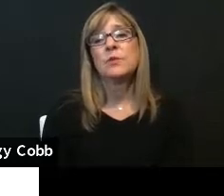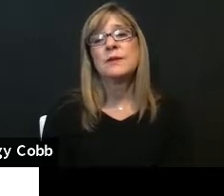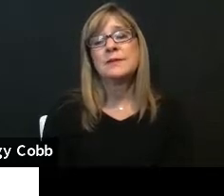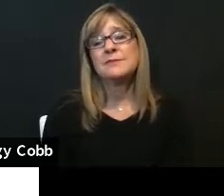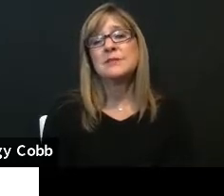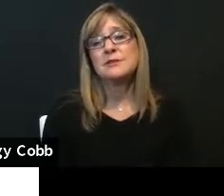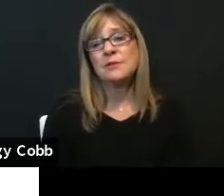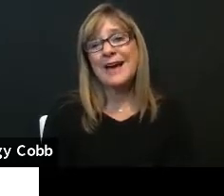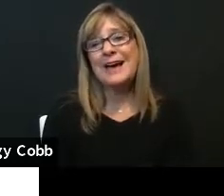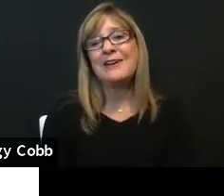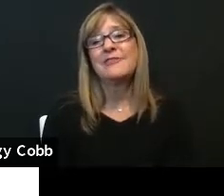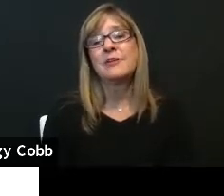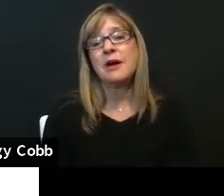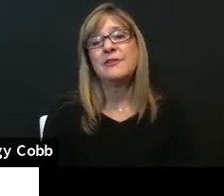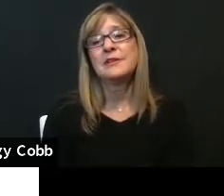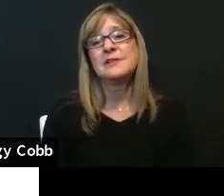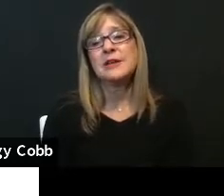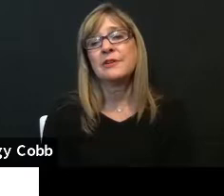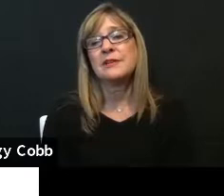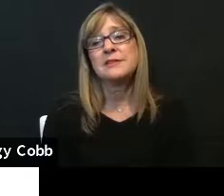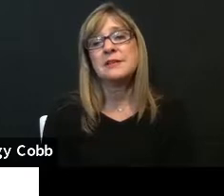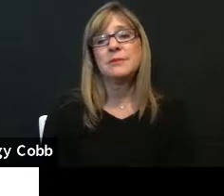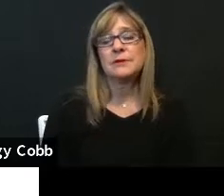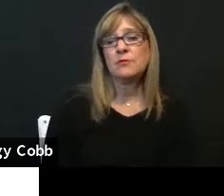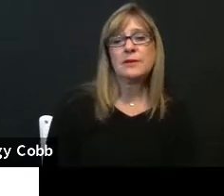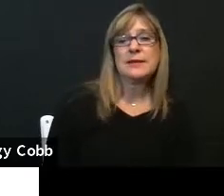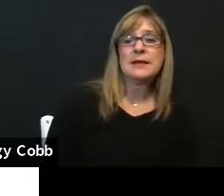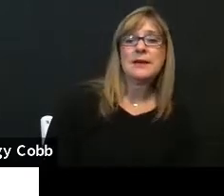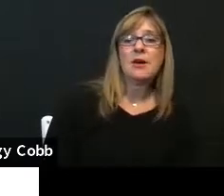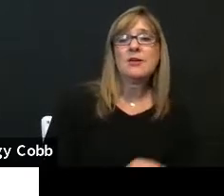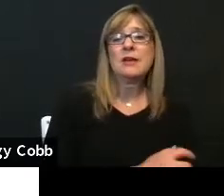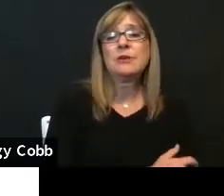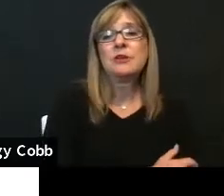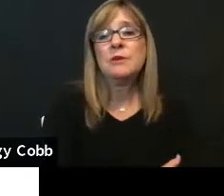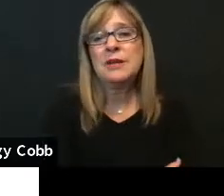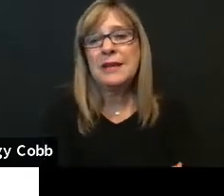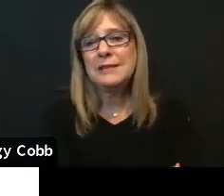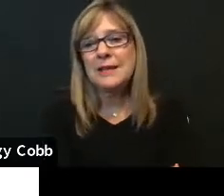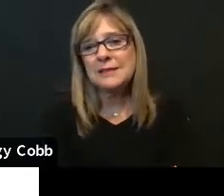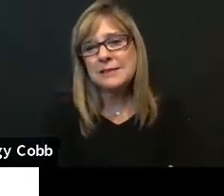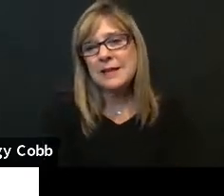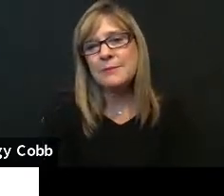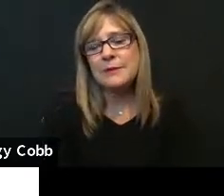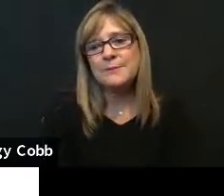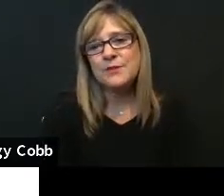We want them to have confidence and self esteem but when they are able to communicate that doesn't happen